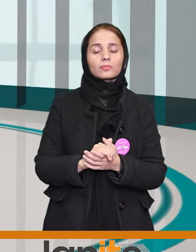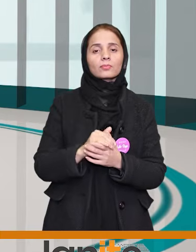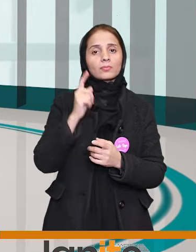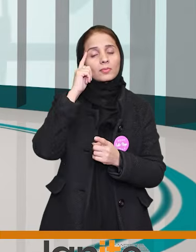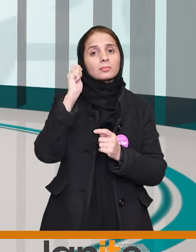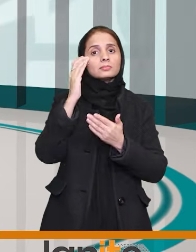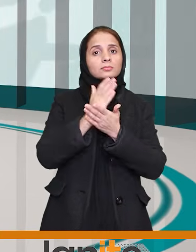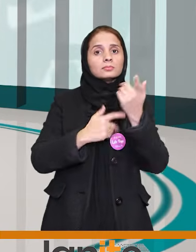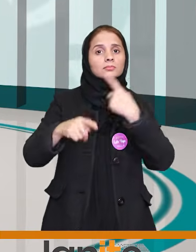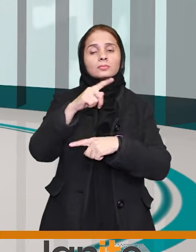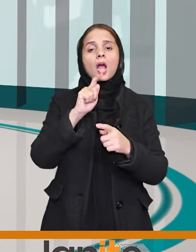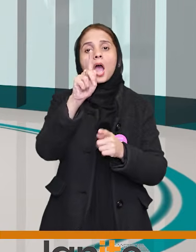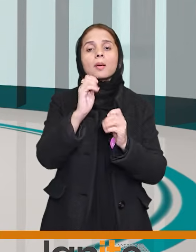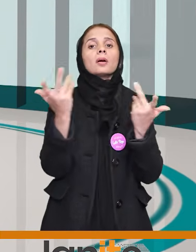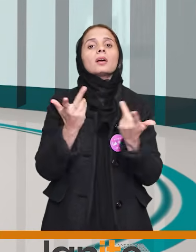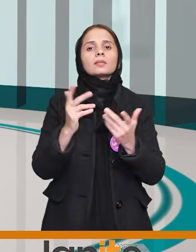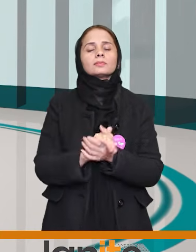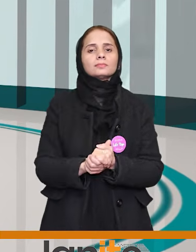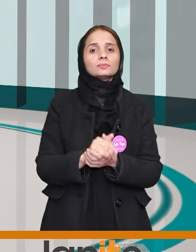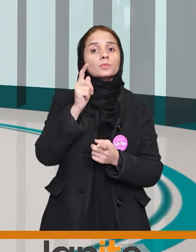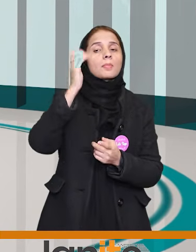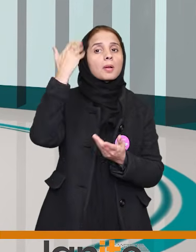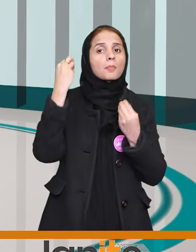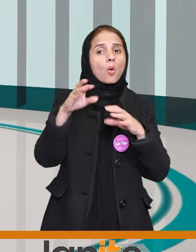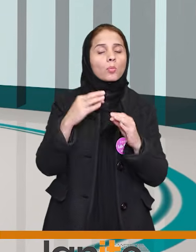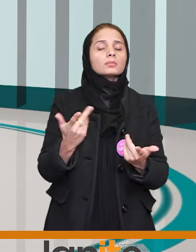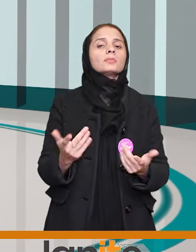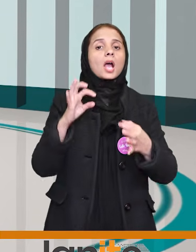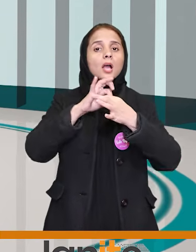that what do you do? What have you done? Which industries did you work with?